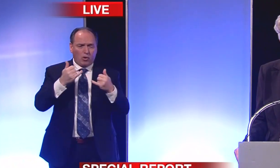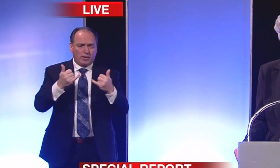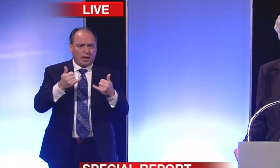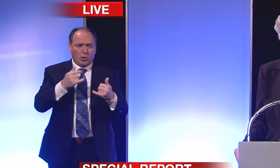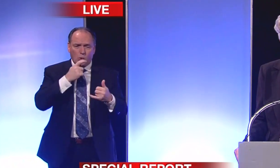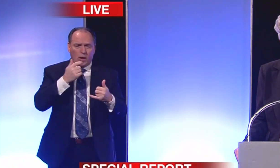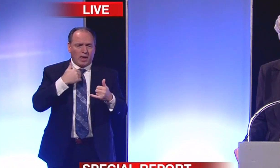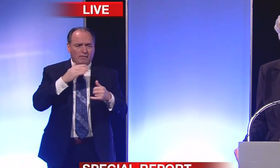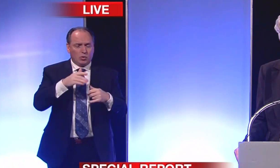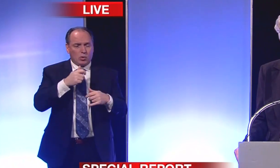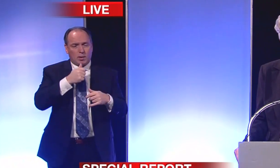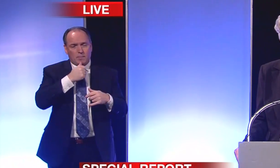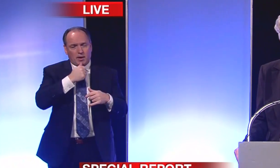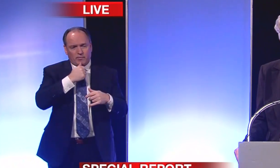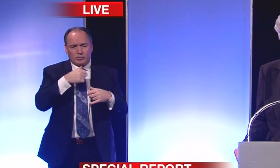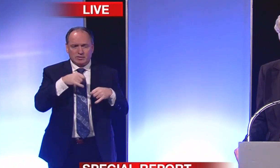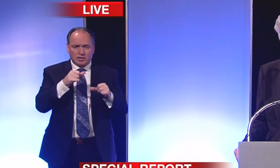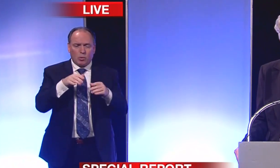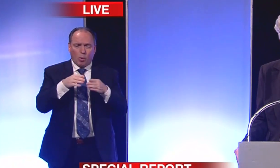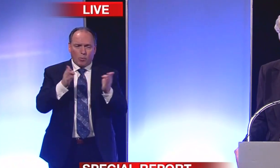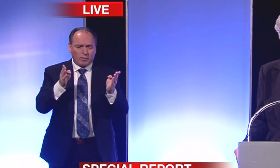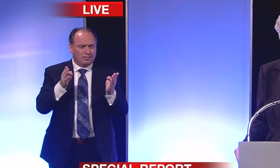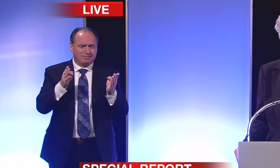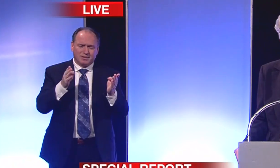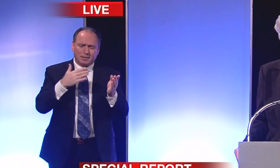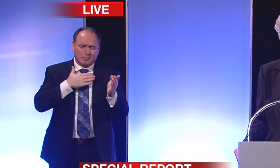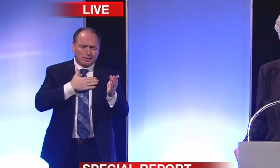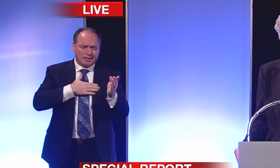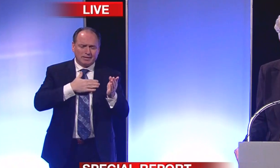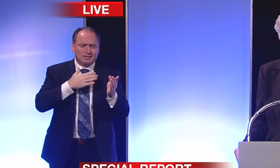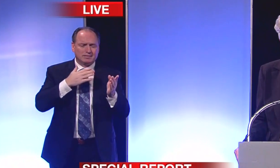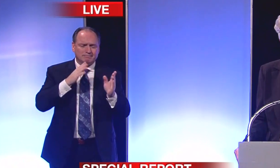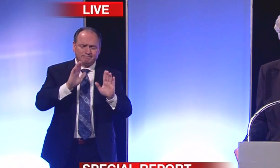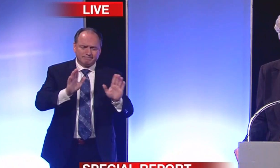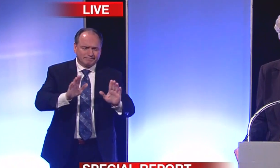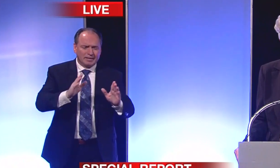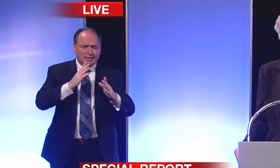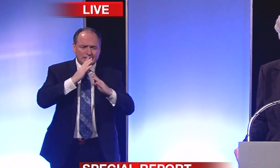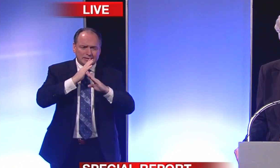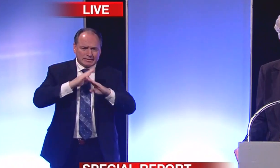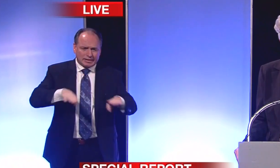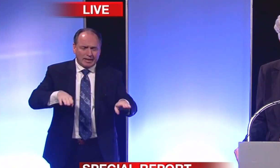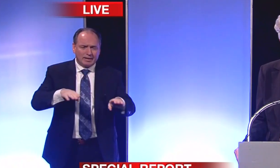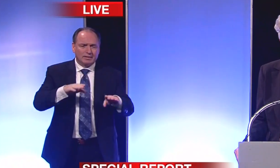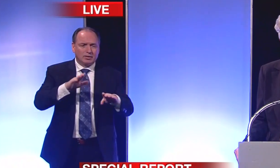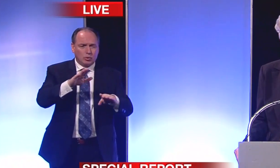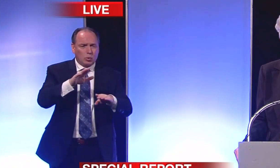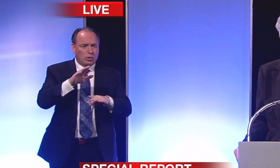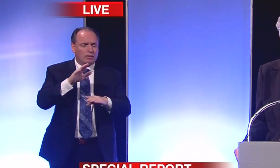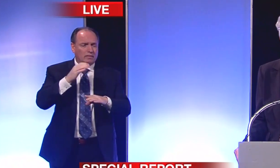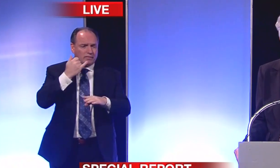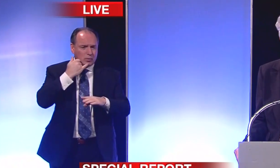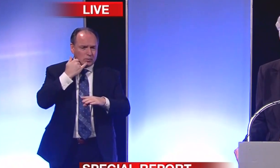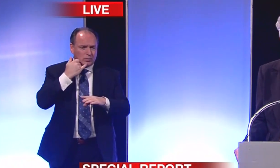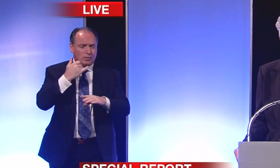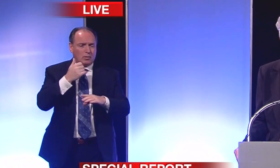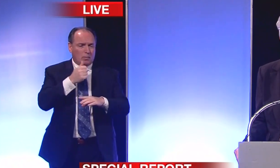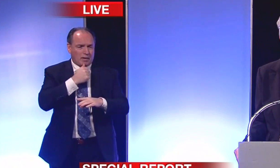PEOPLE ARE NOT MEETING THEIR PHONE, THERE'S STILL A LITTLE BIT OF FEEDBACK. WE HAVE MEDIA OUTLETS ON THIS CALL WILL HAVE YOUR